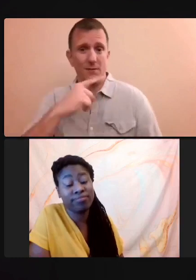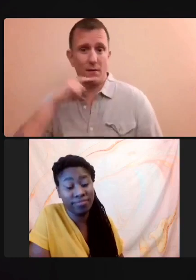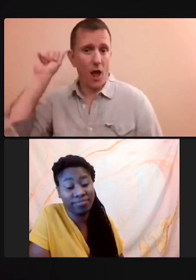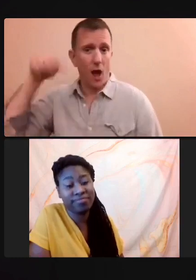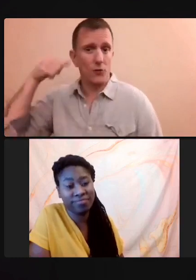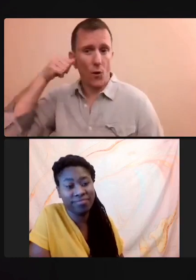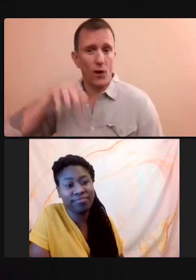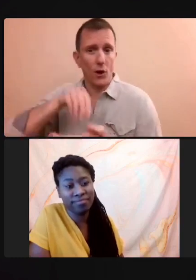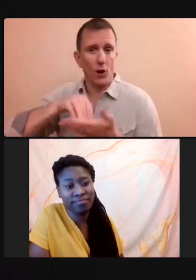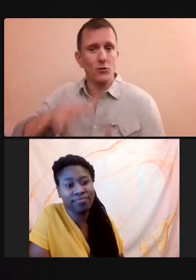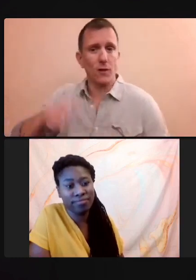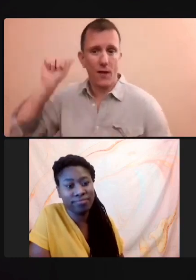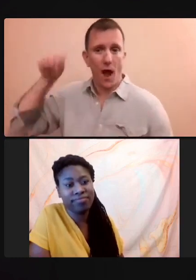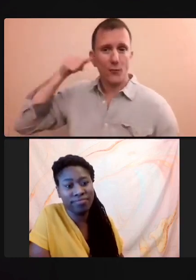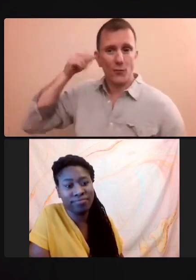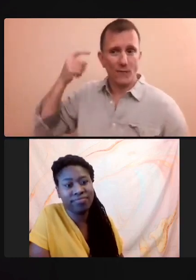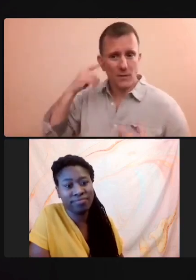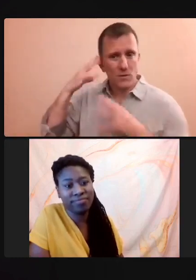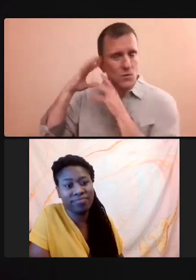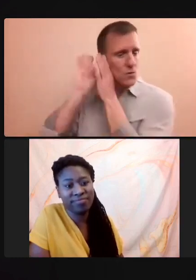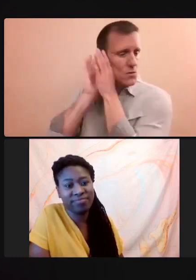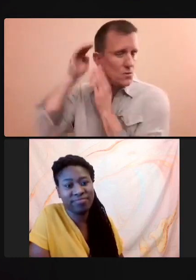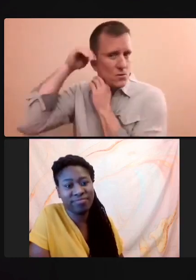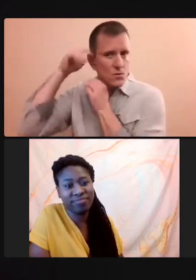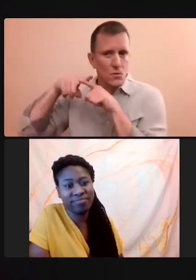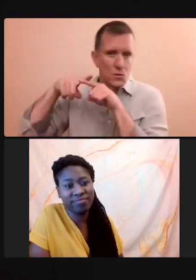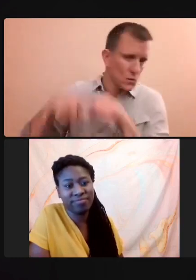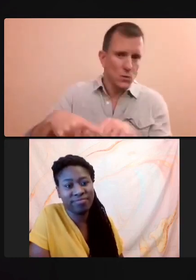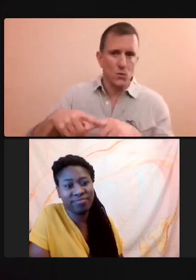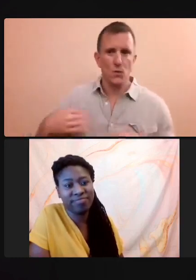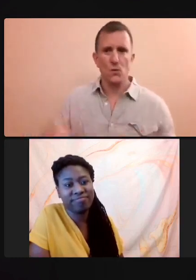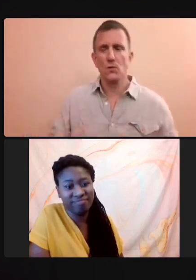where they're teaching sign language, getting promoted, getting more hits,